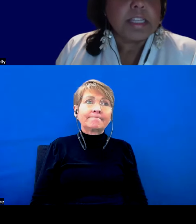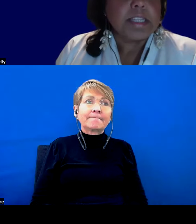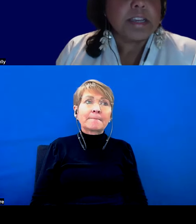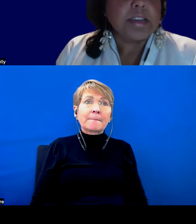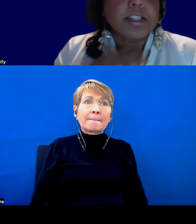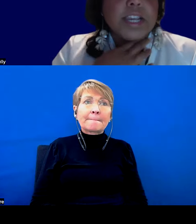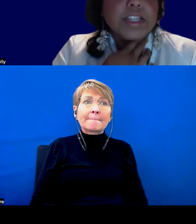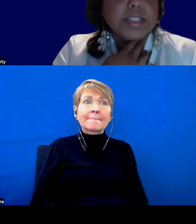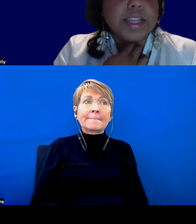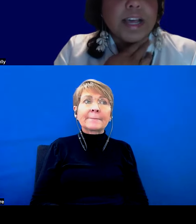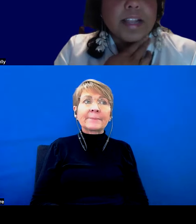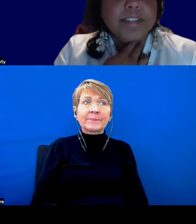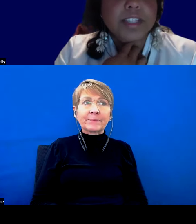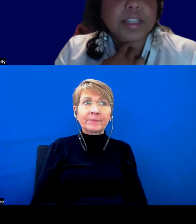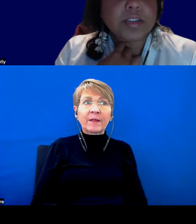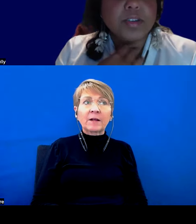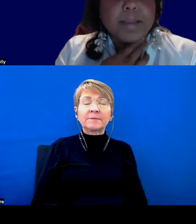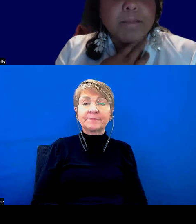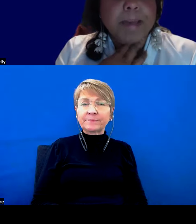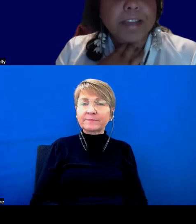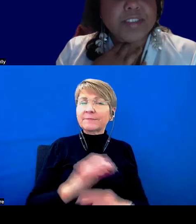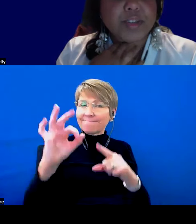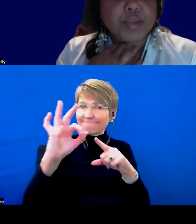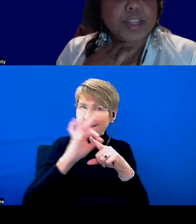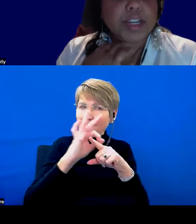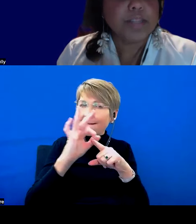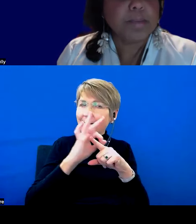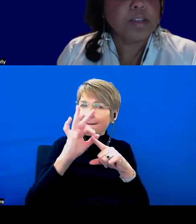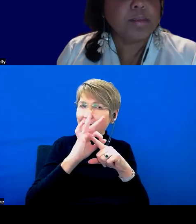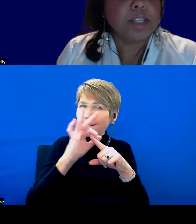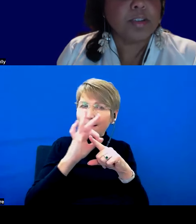So changes in colour vision could impact visual search because we use